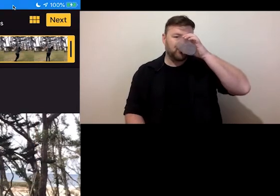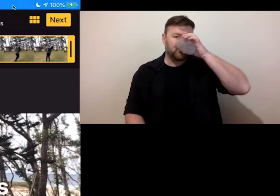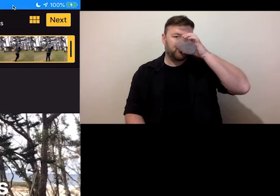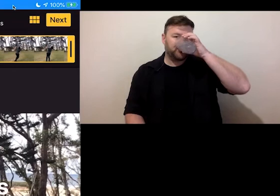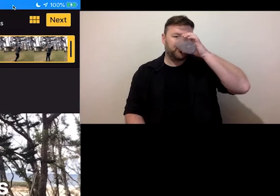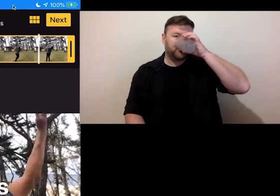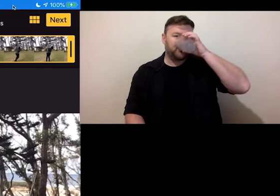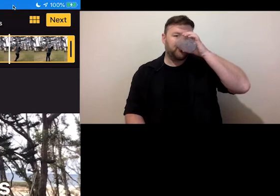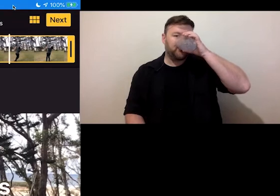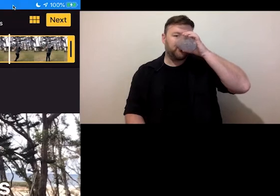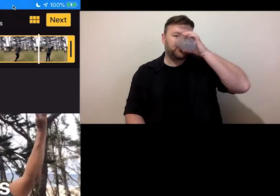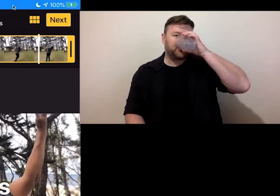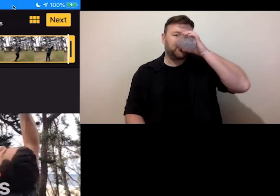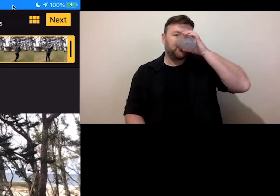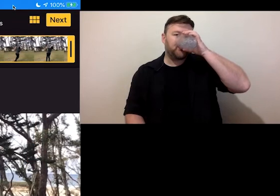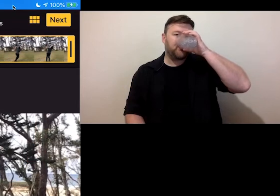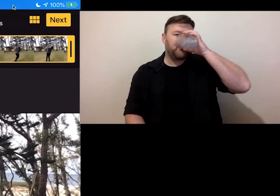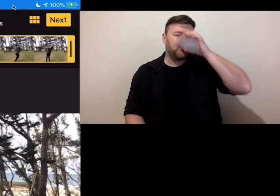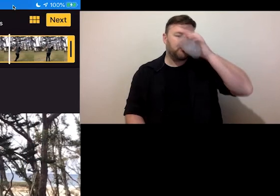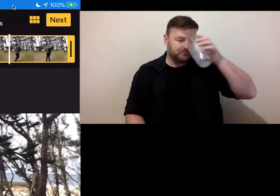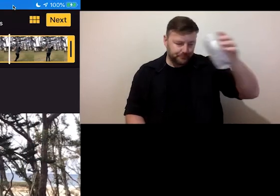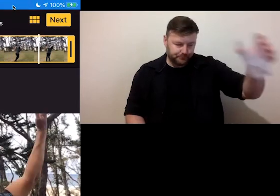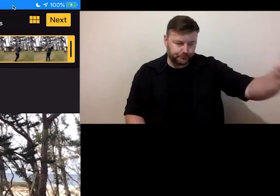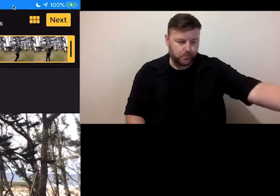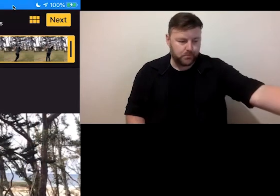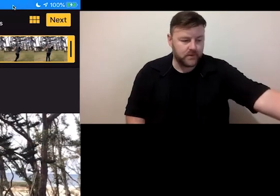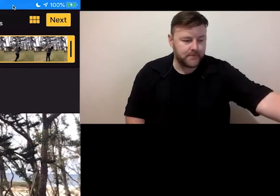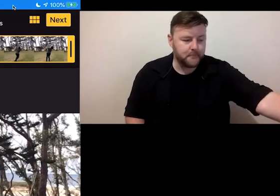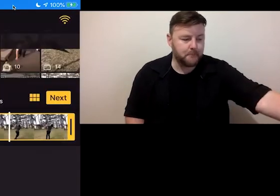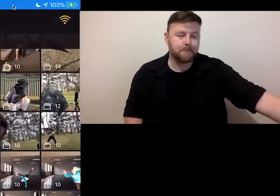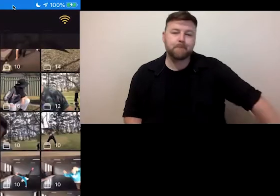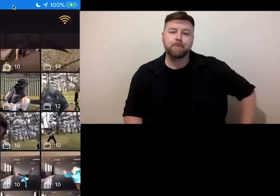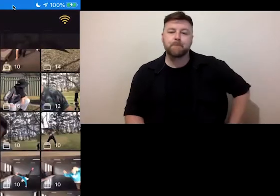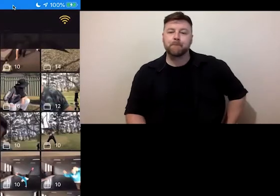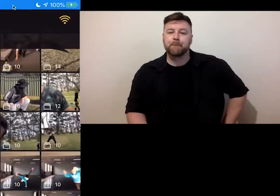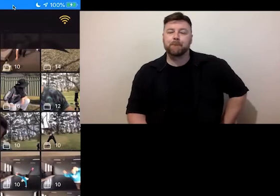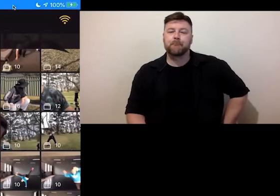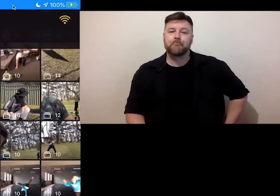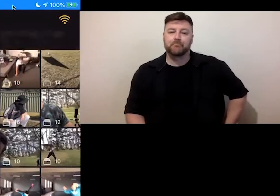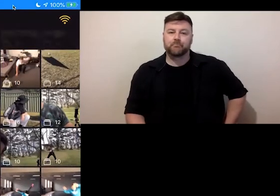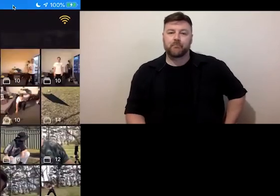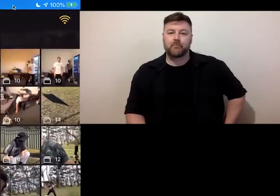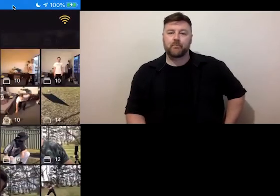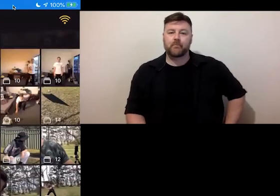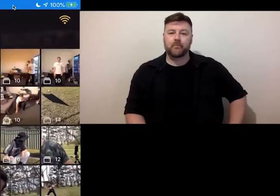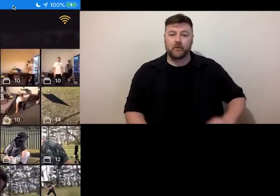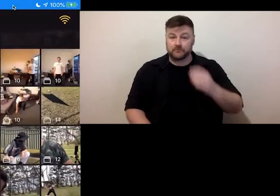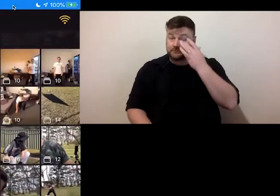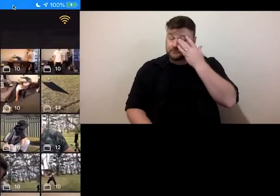Hmmm. Anyway, I don't think I've made a good GIF of